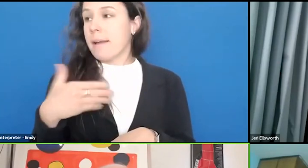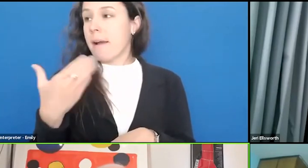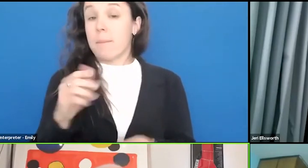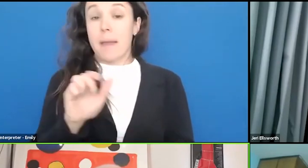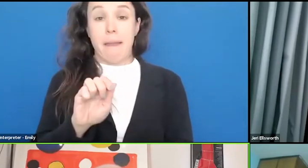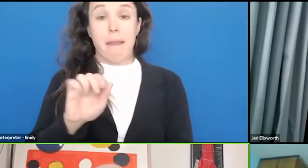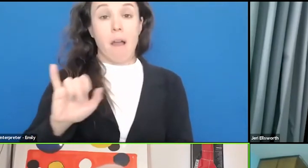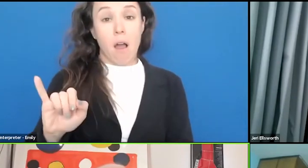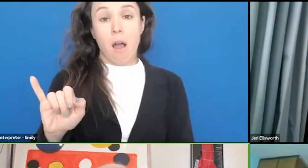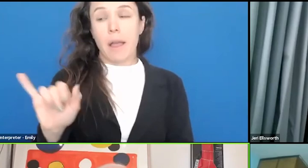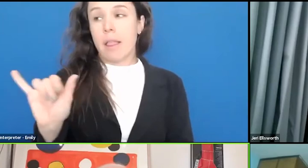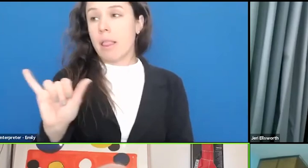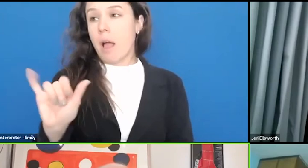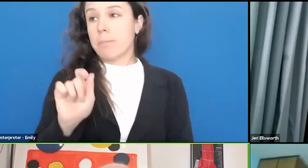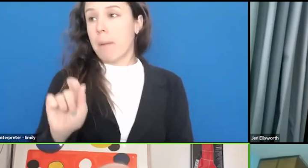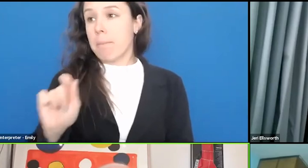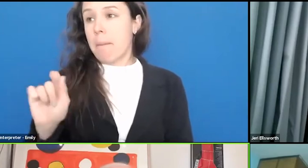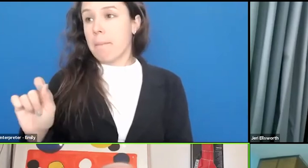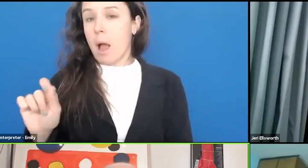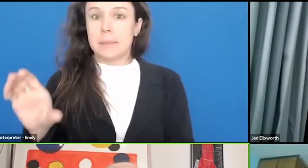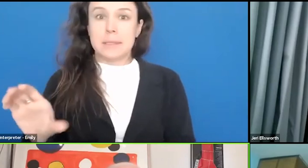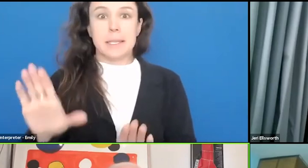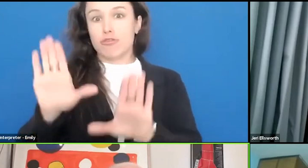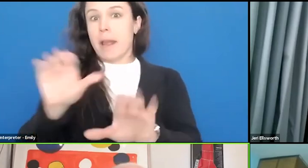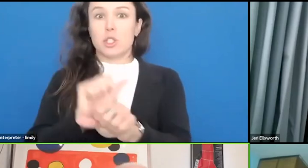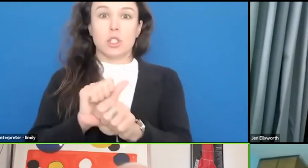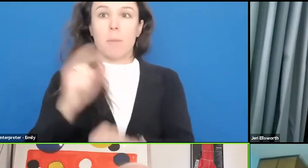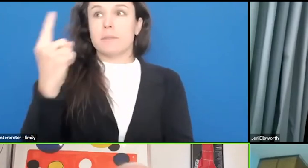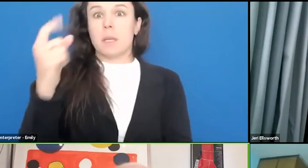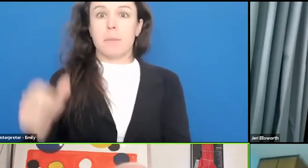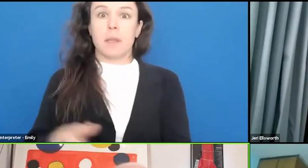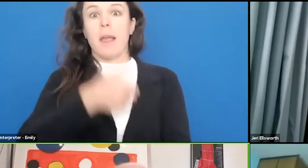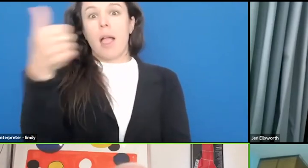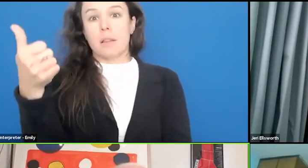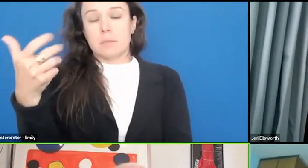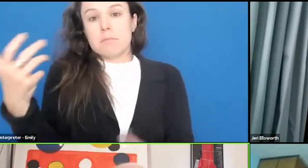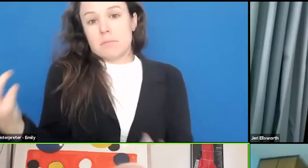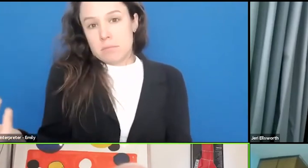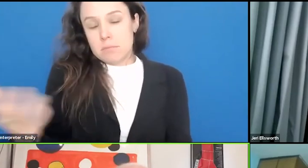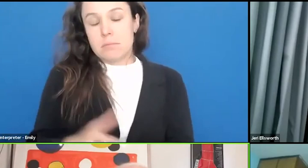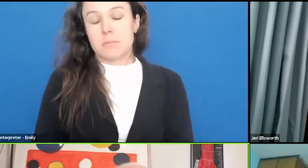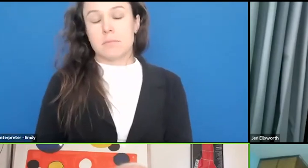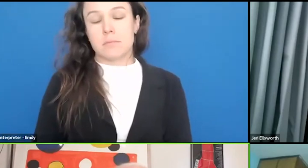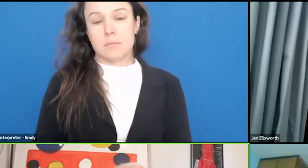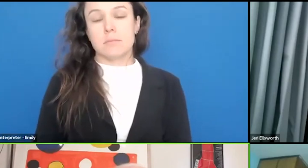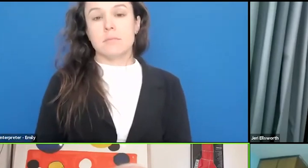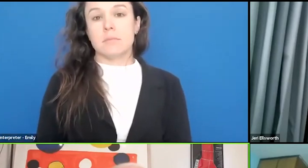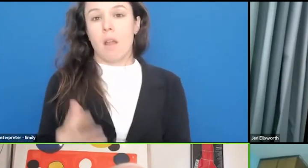like…did a fantastic job of something else,” a high percentage of that is based on a series of